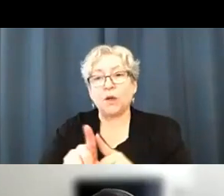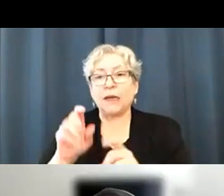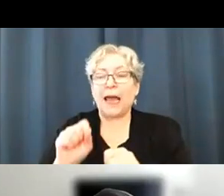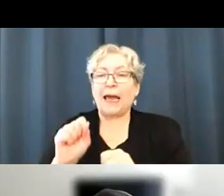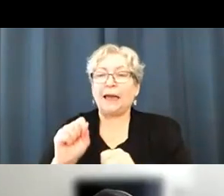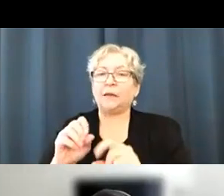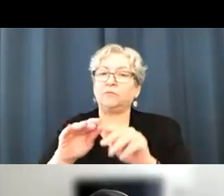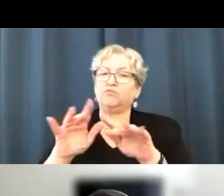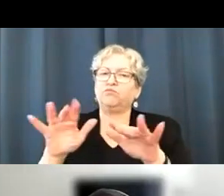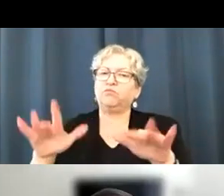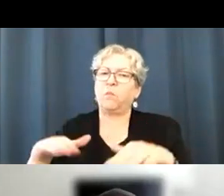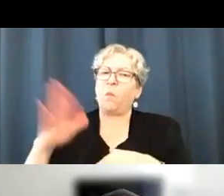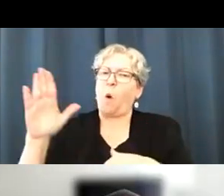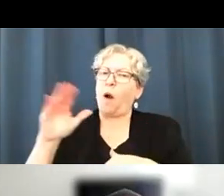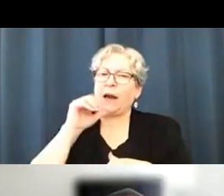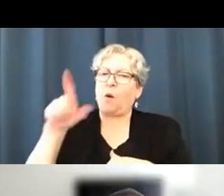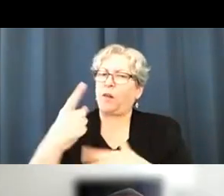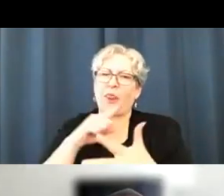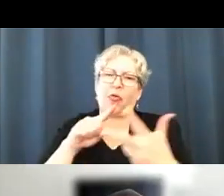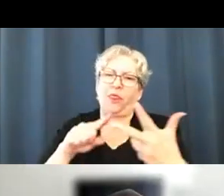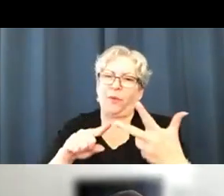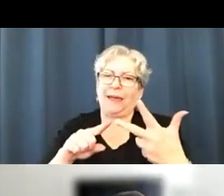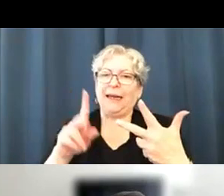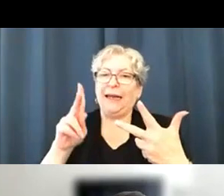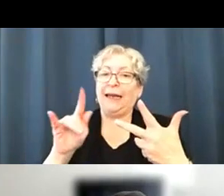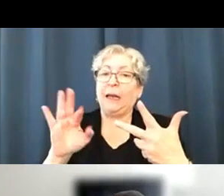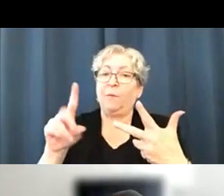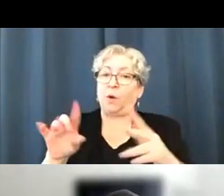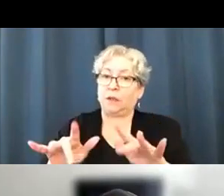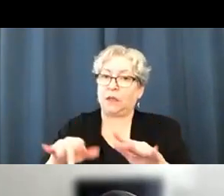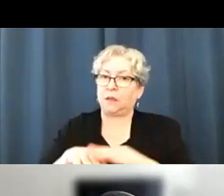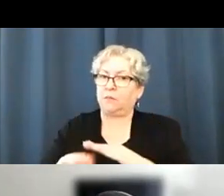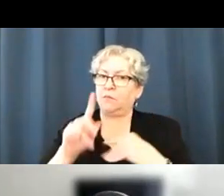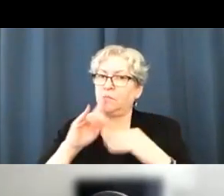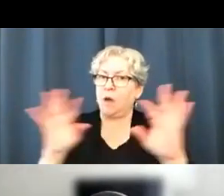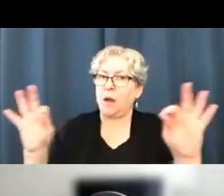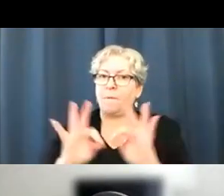further than that than just those, because keyboard accessibility is so important for so much